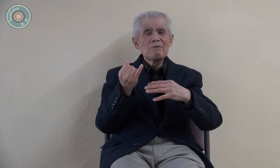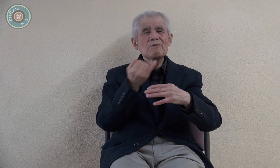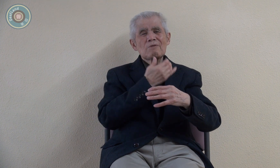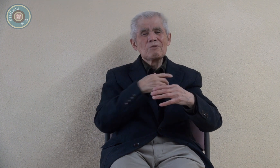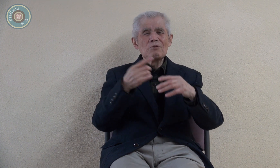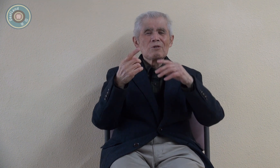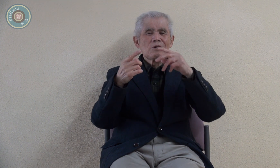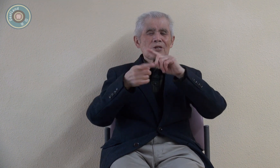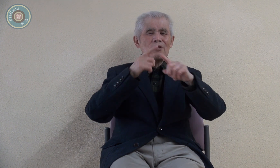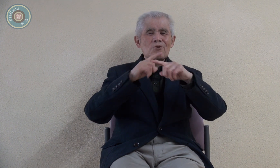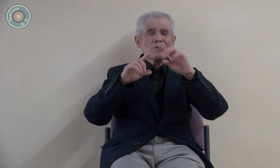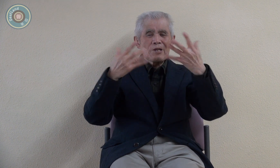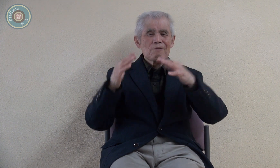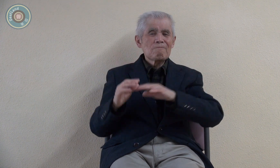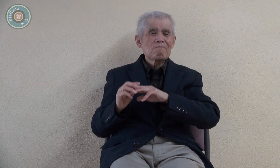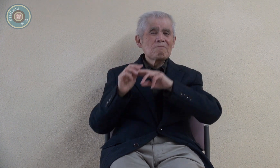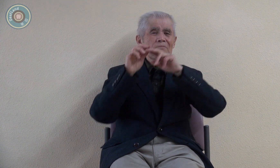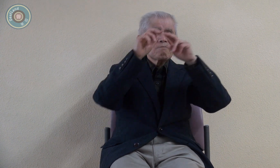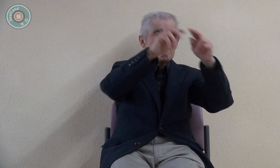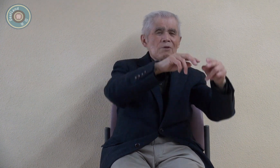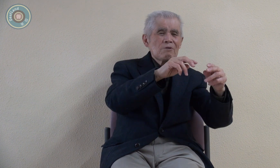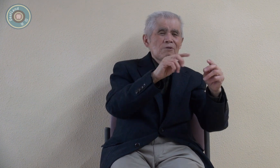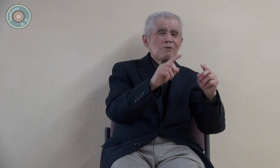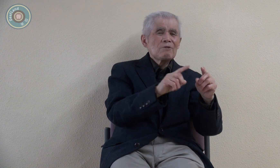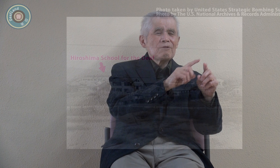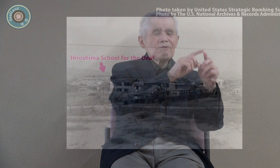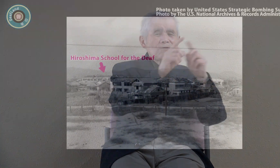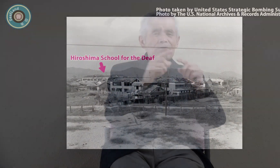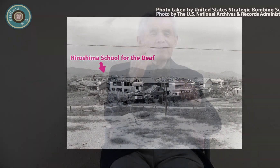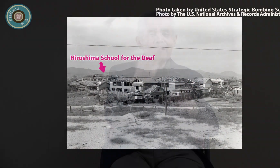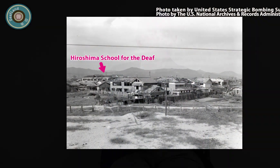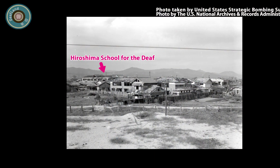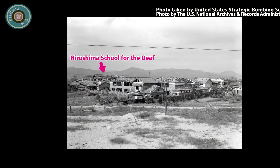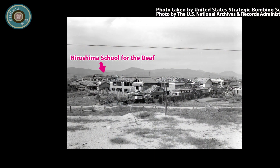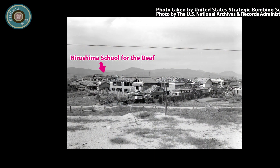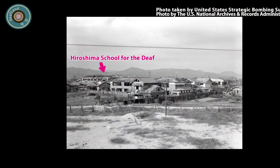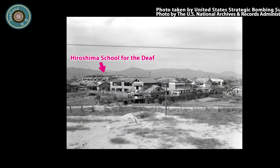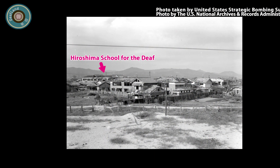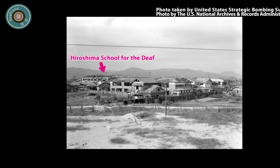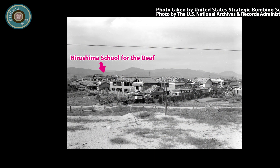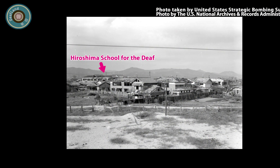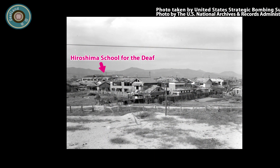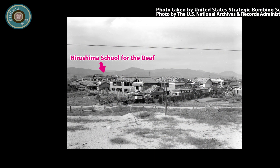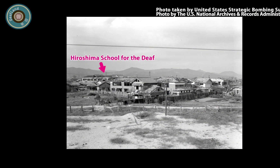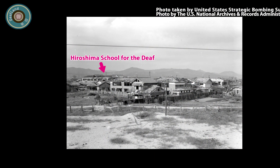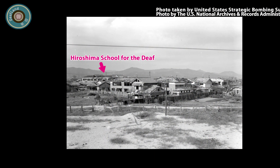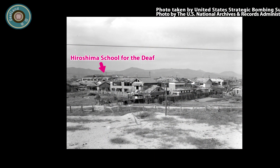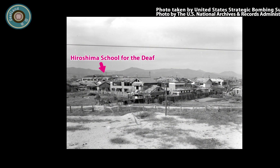We went back to the School for the Deaf again Seen from the old army airfield in Yoshijima Honmachi, the school is to northwest.